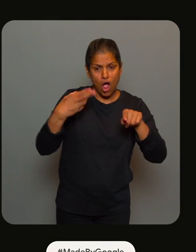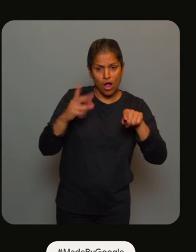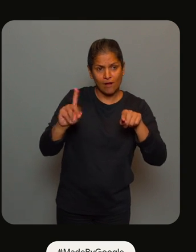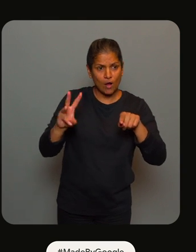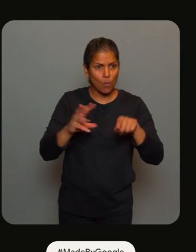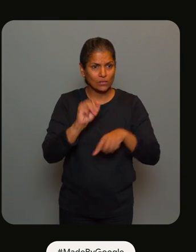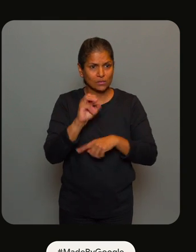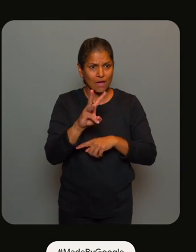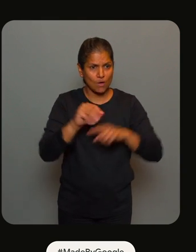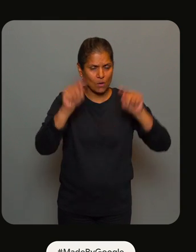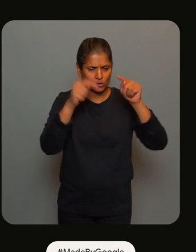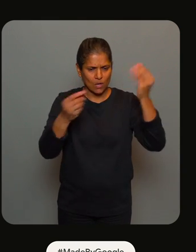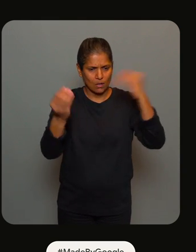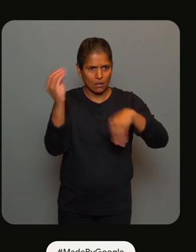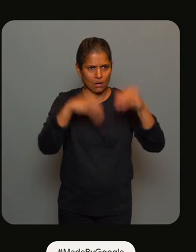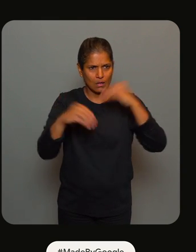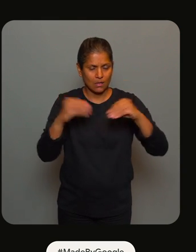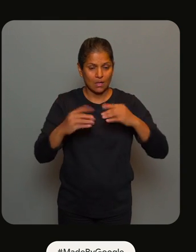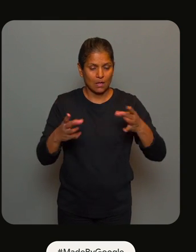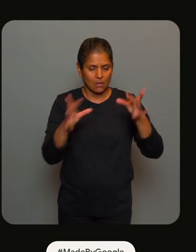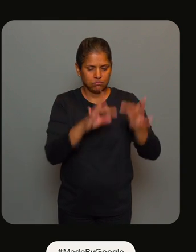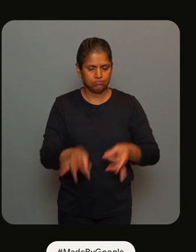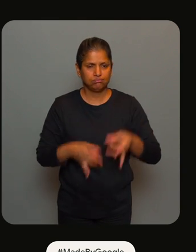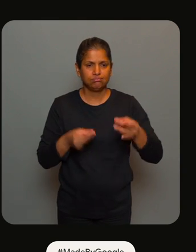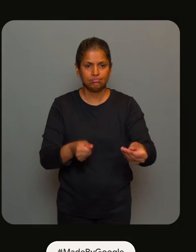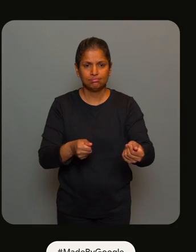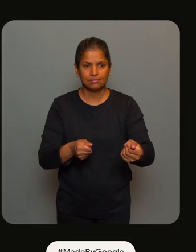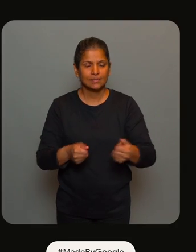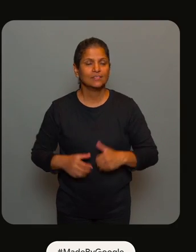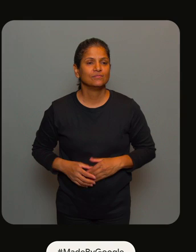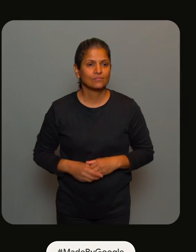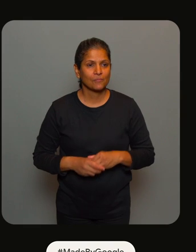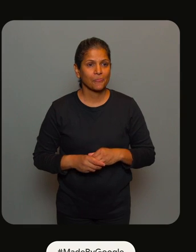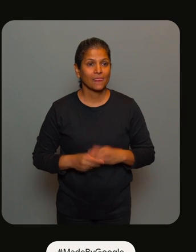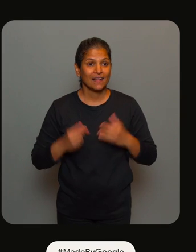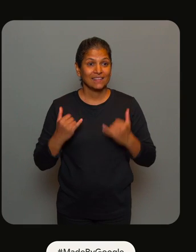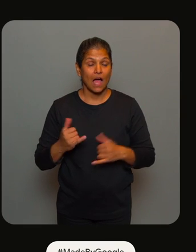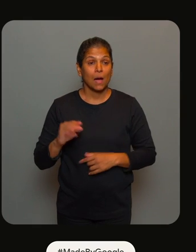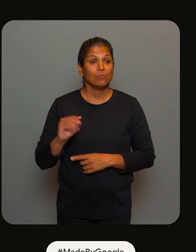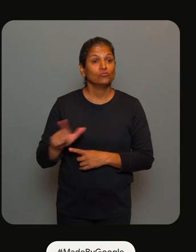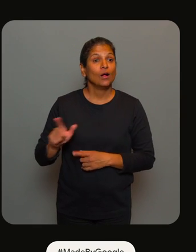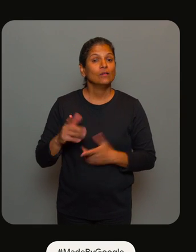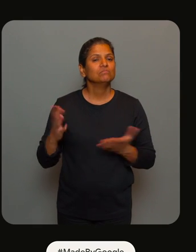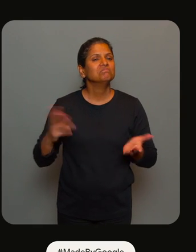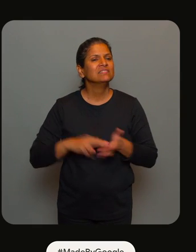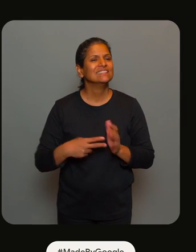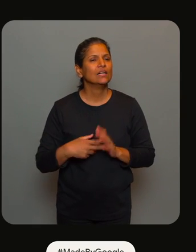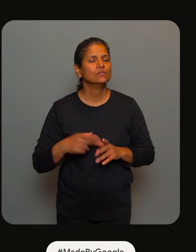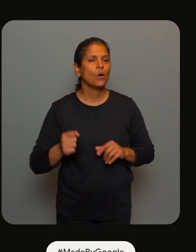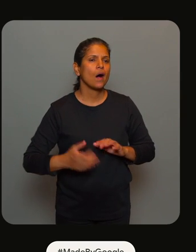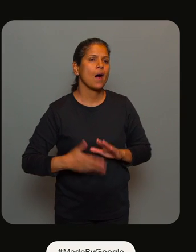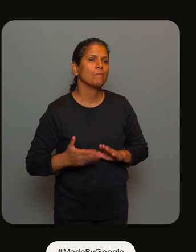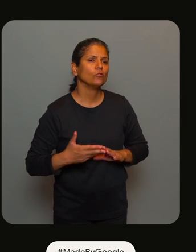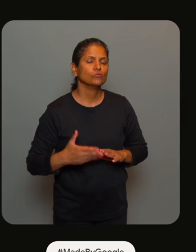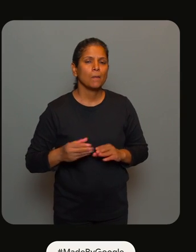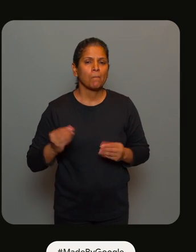software and ML capabilities. So now, machine learning runs up to 60% faster and up to 20% more